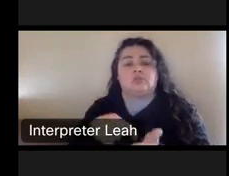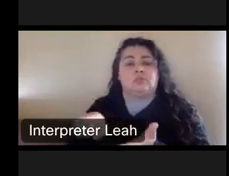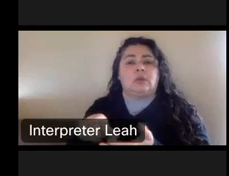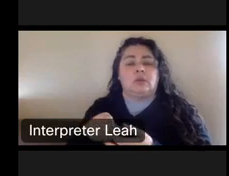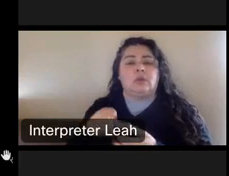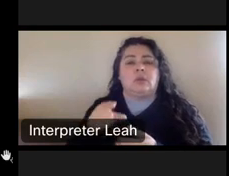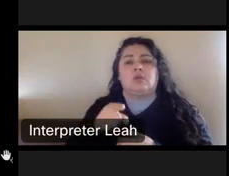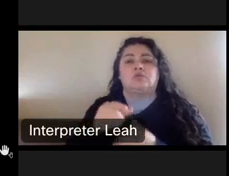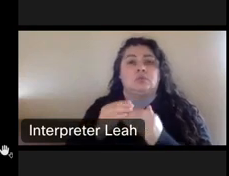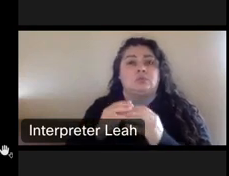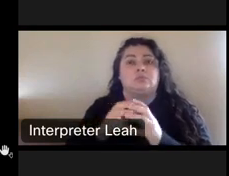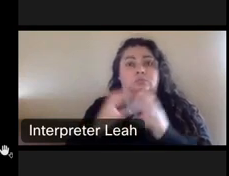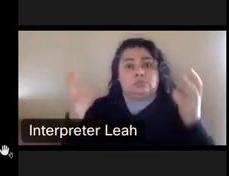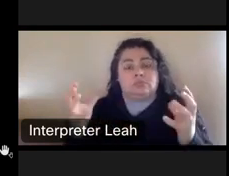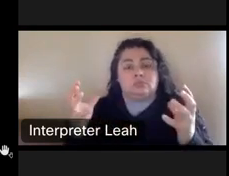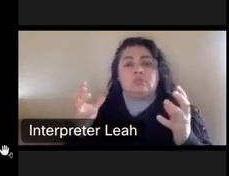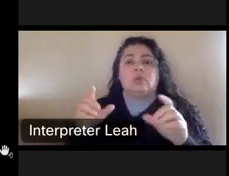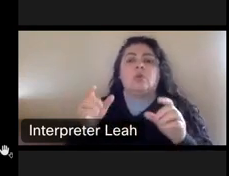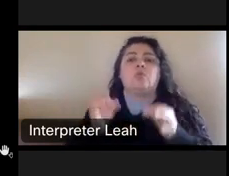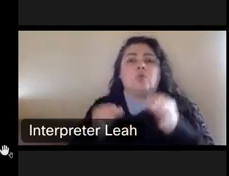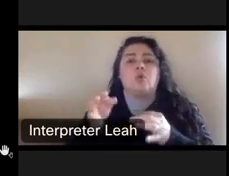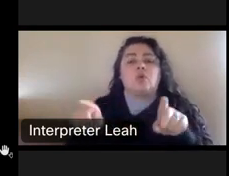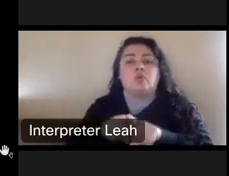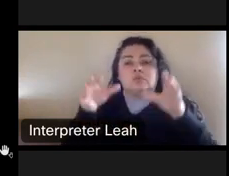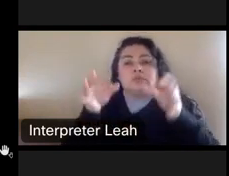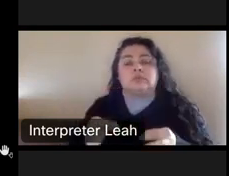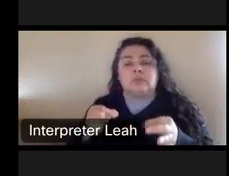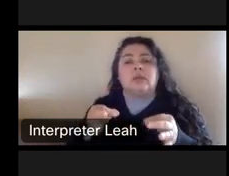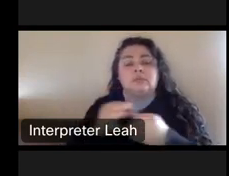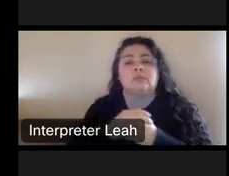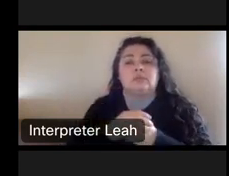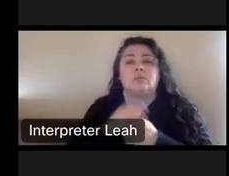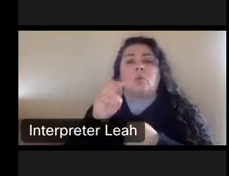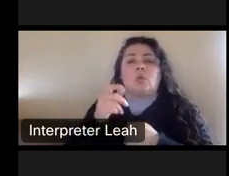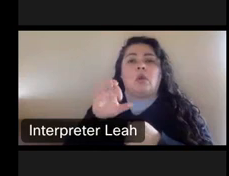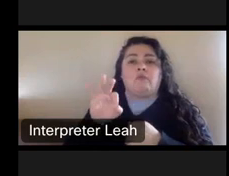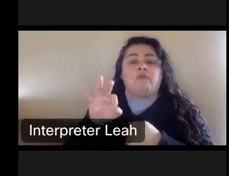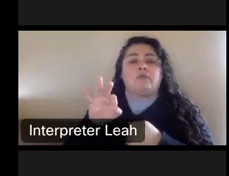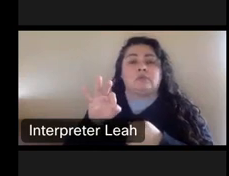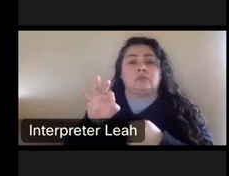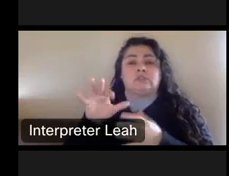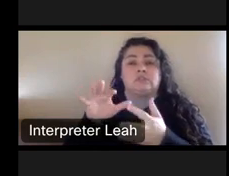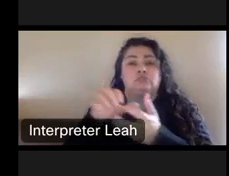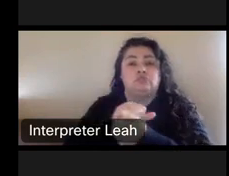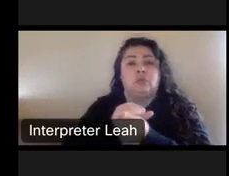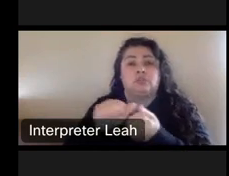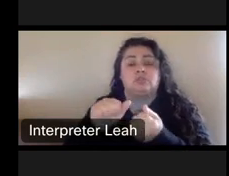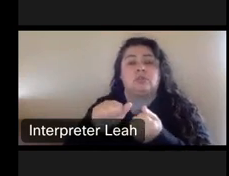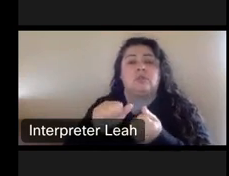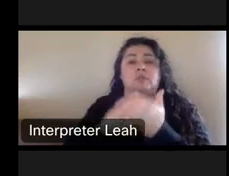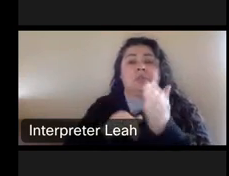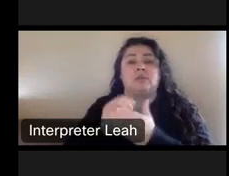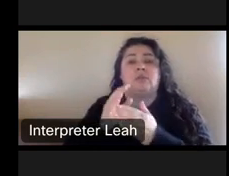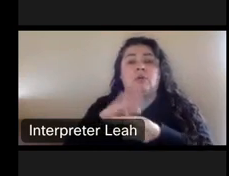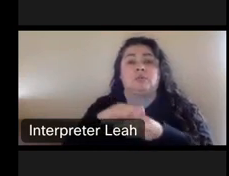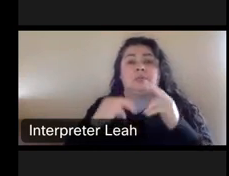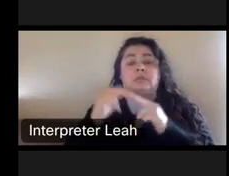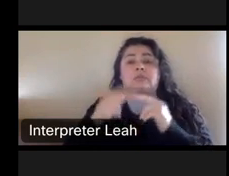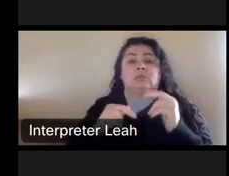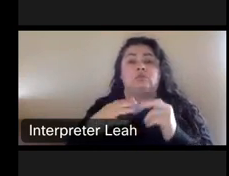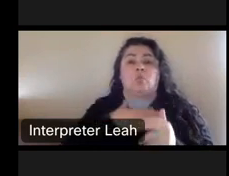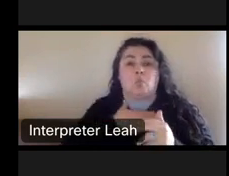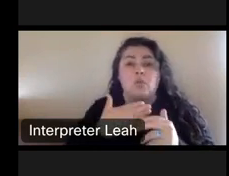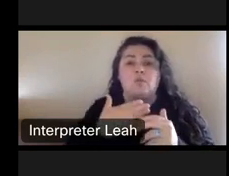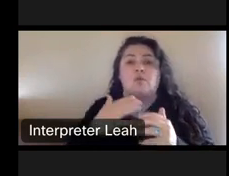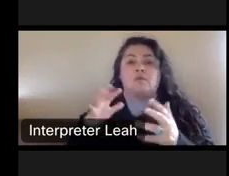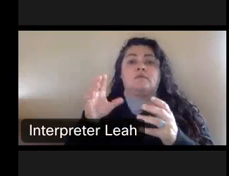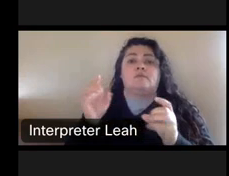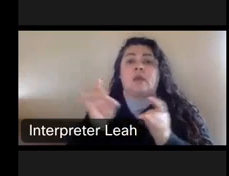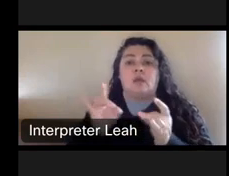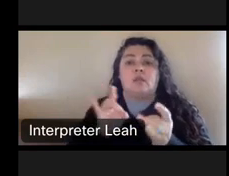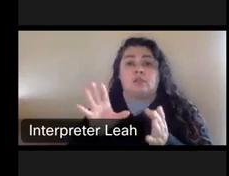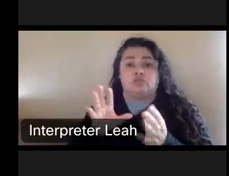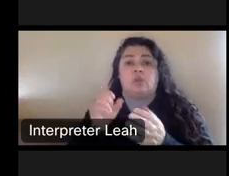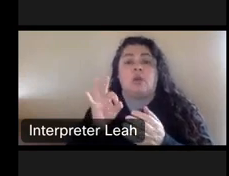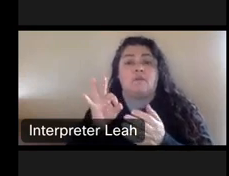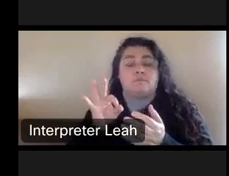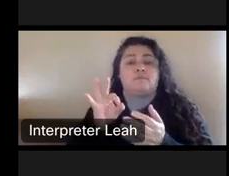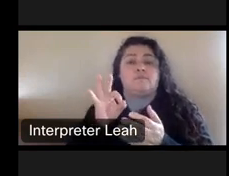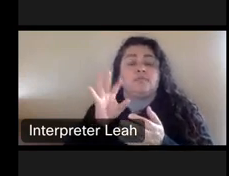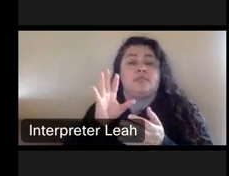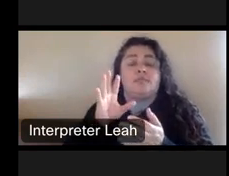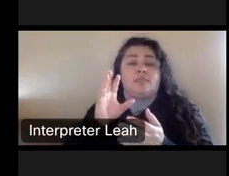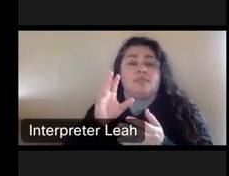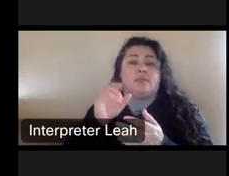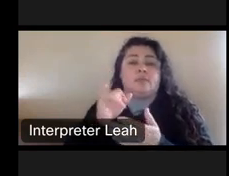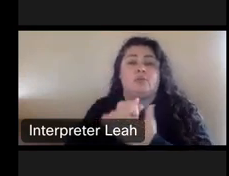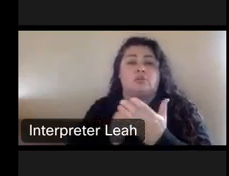Extensive the court also made to determine that they made the determination that will costs destruction, or painting over the building was a willful violation of the artists rights and that had given them 90 days notice as required under.